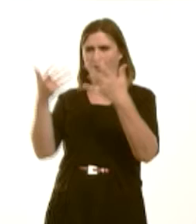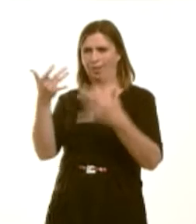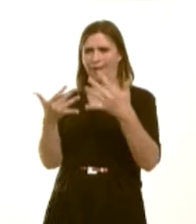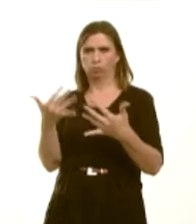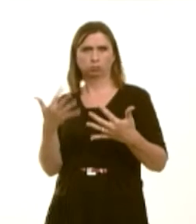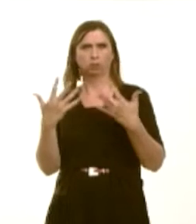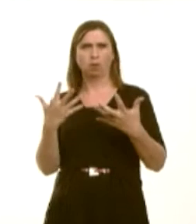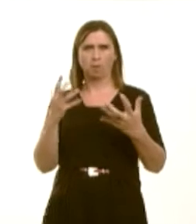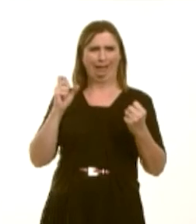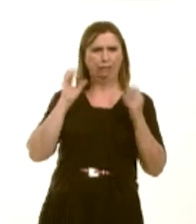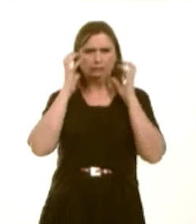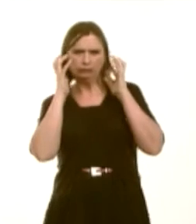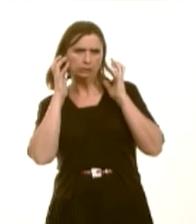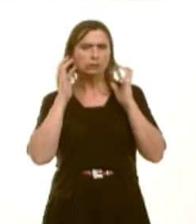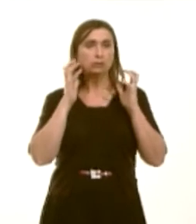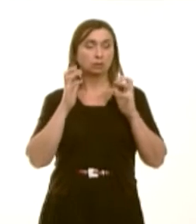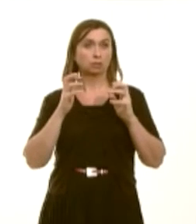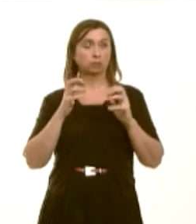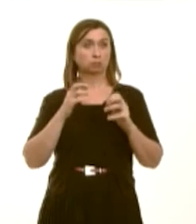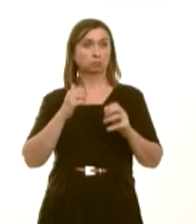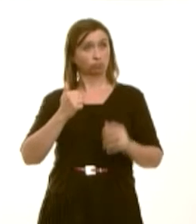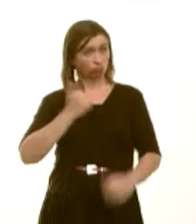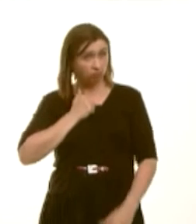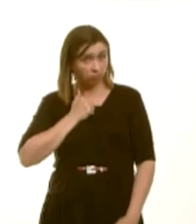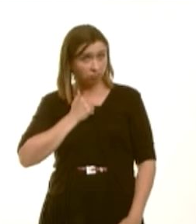does the First Minister agree with me that itís high time that the Welsh Government